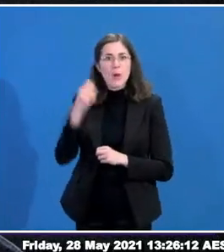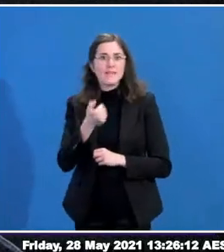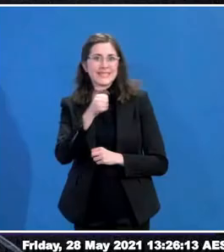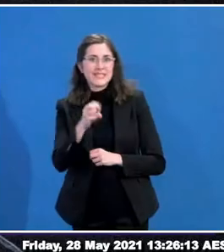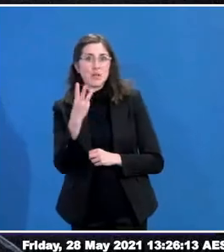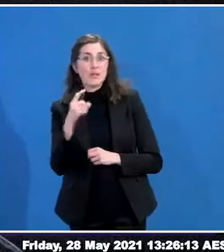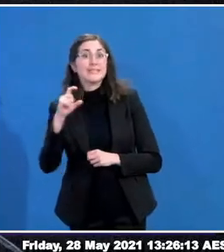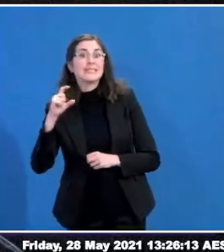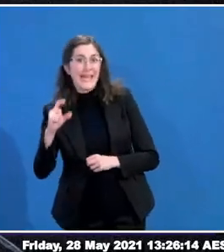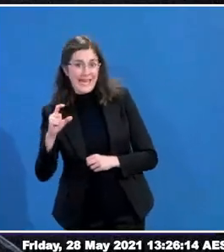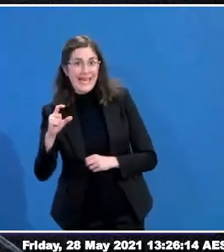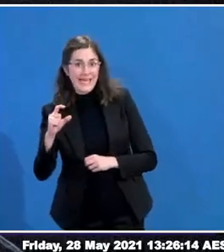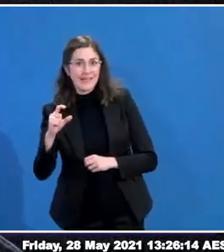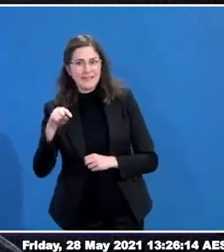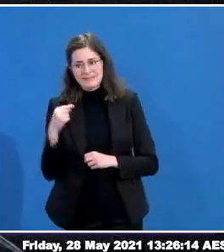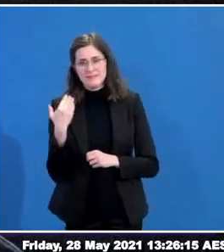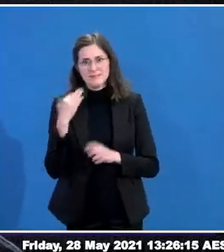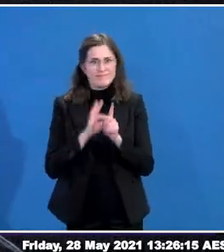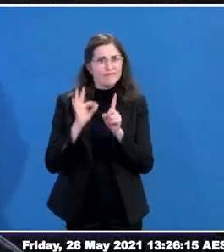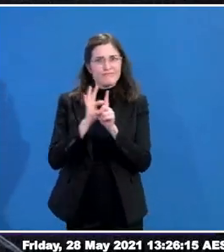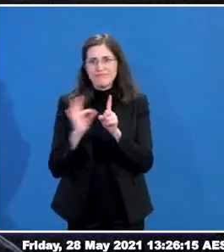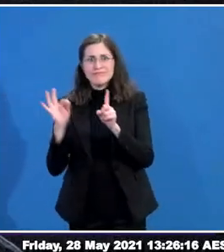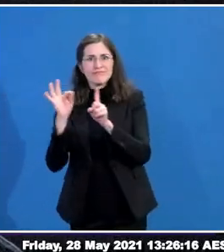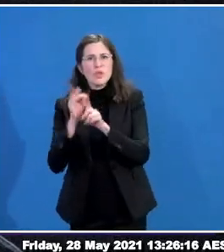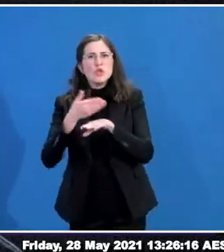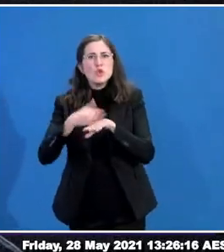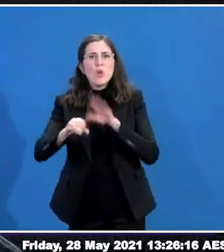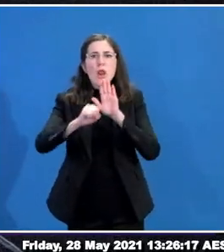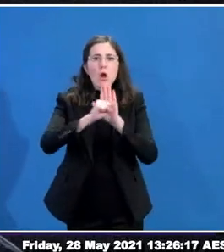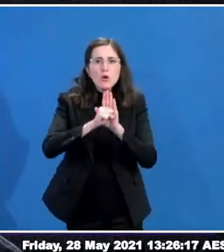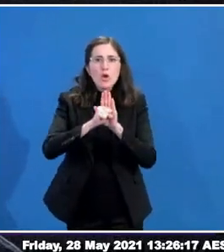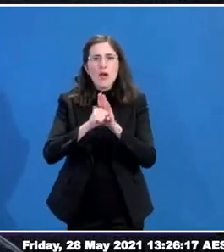You can tell it has later decal and branding of the NDIS.